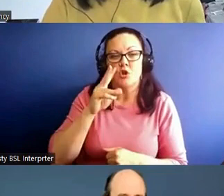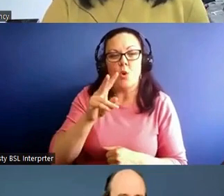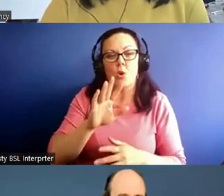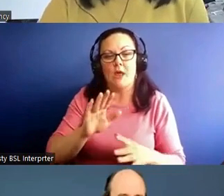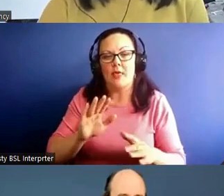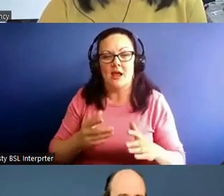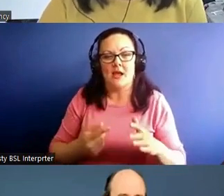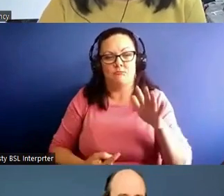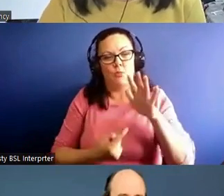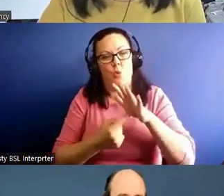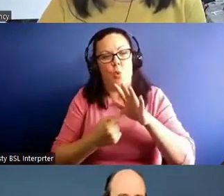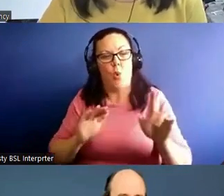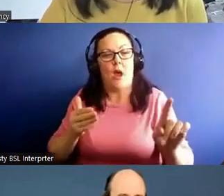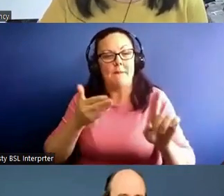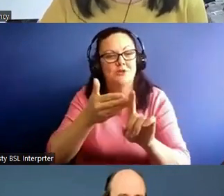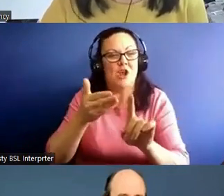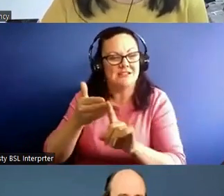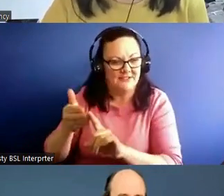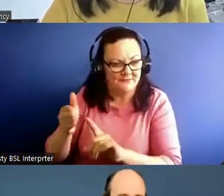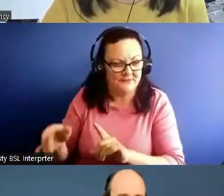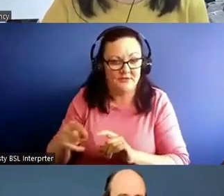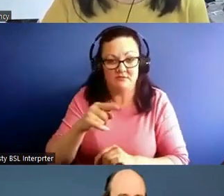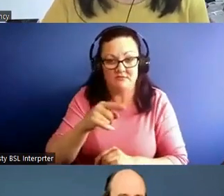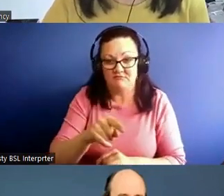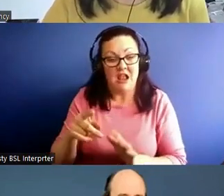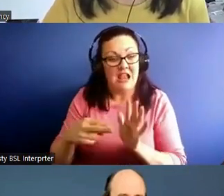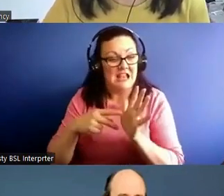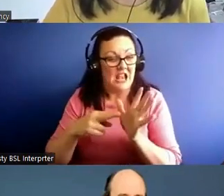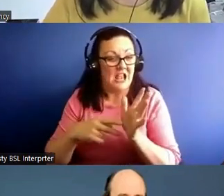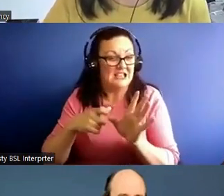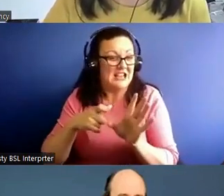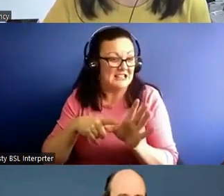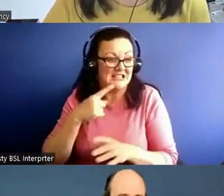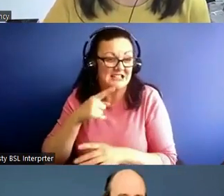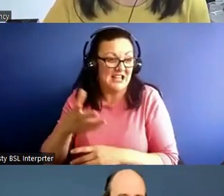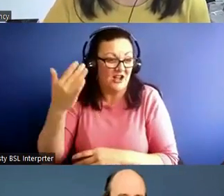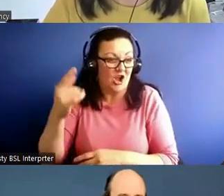Nancy shared earlier and that is ownership and perpetual learning